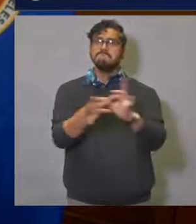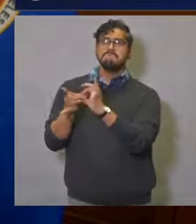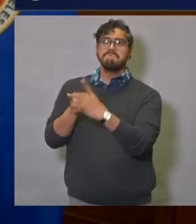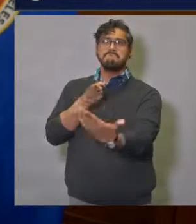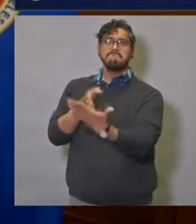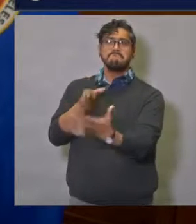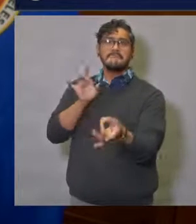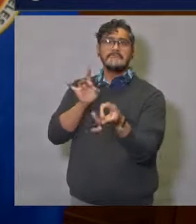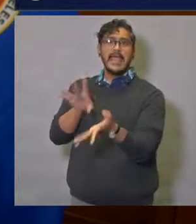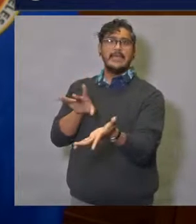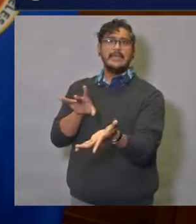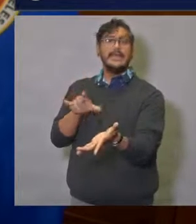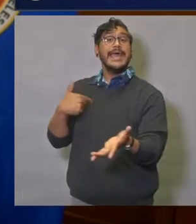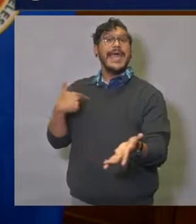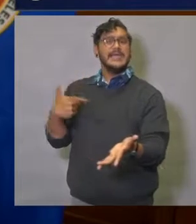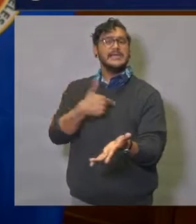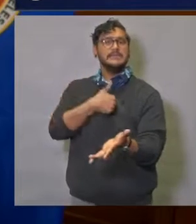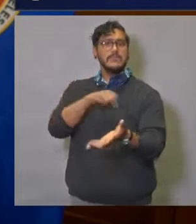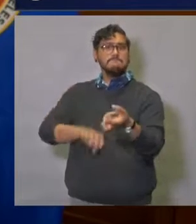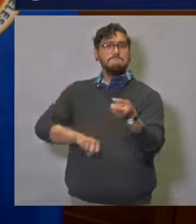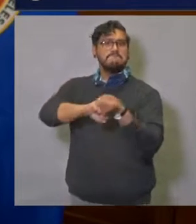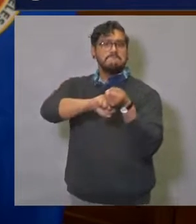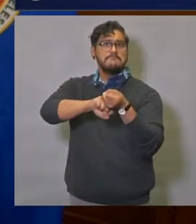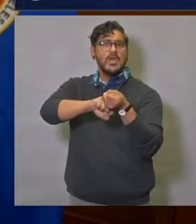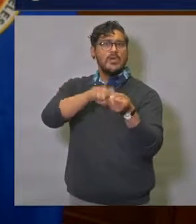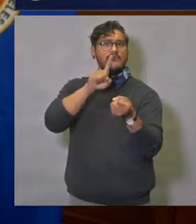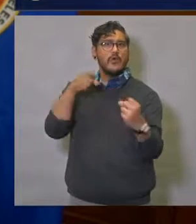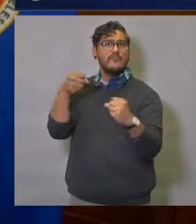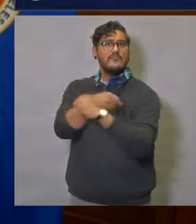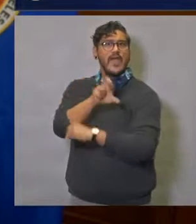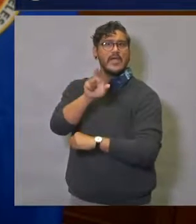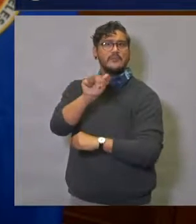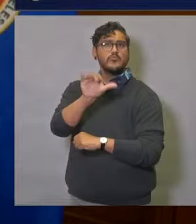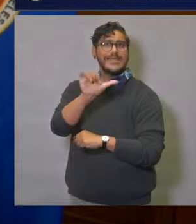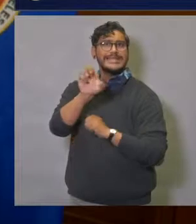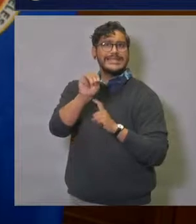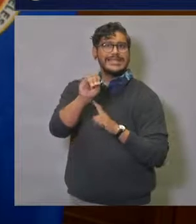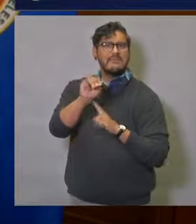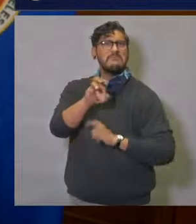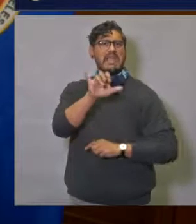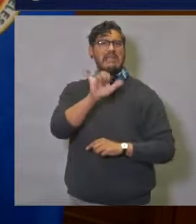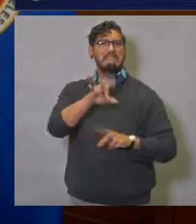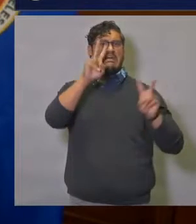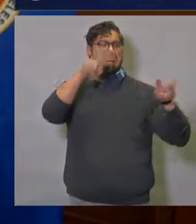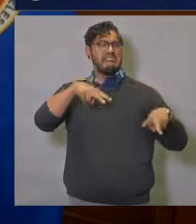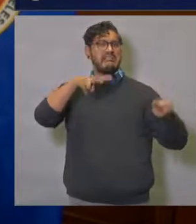YOU ARE NOT ALONE.